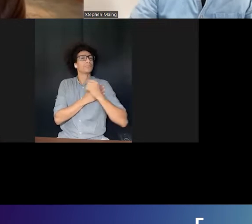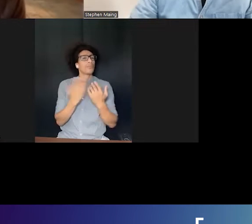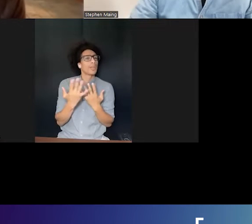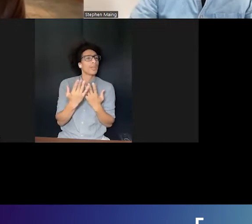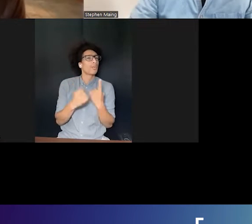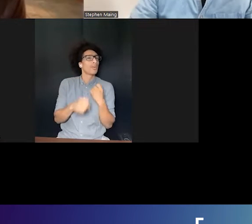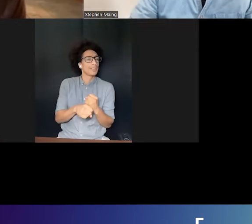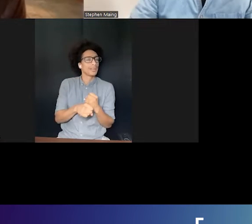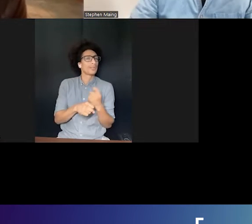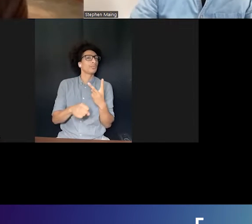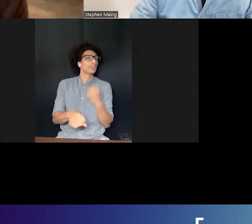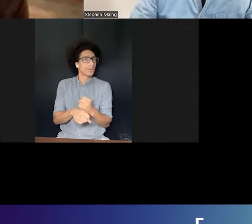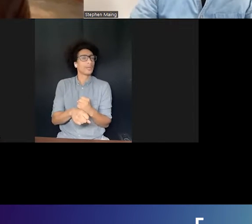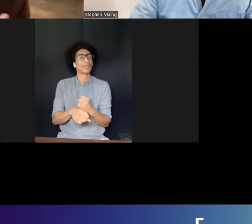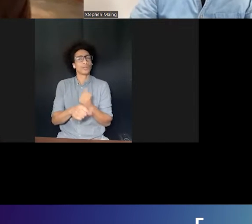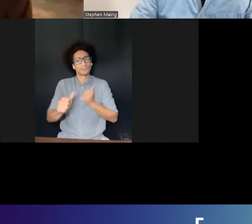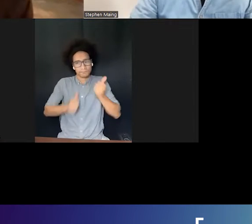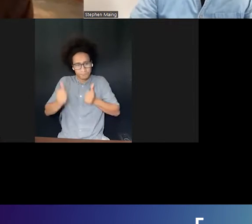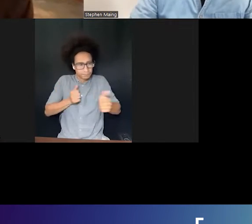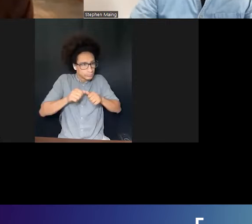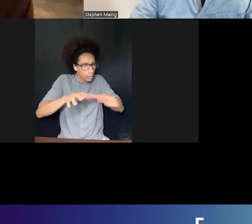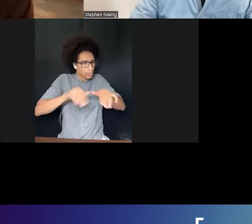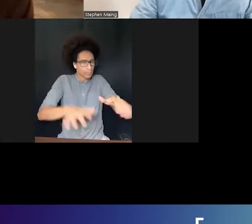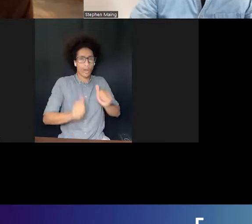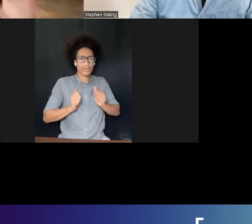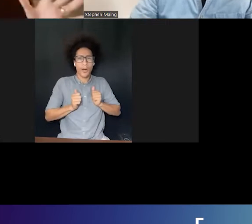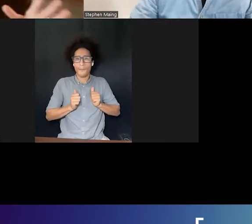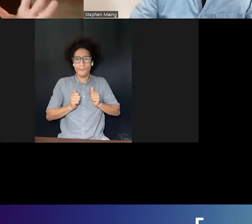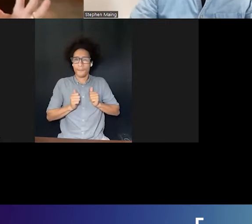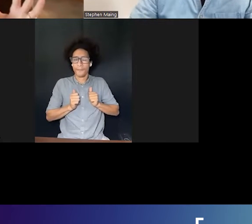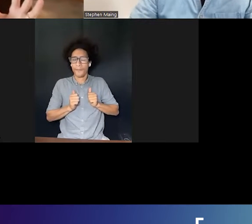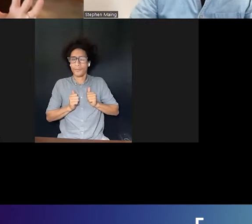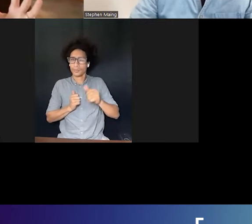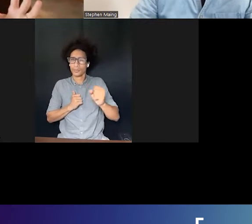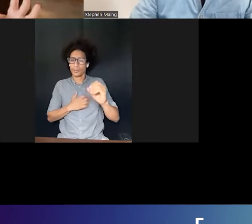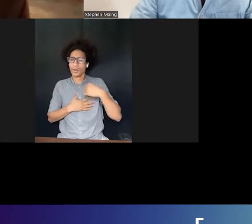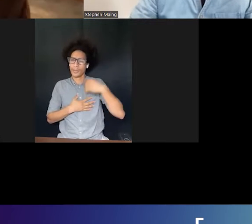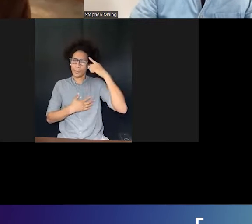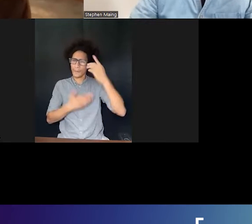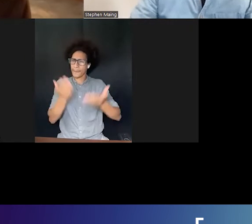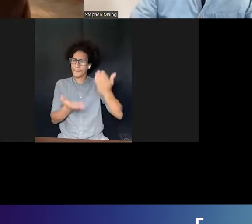this film ourselves, like, you know. So I think that's maybe not the I think you were asking here